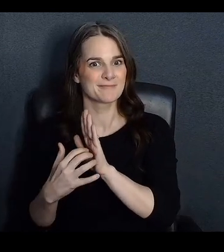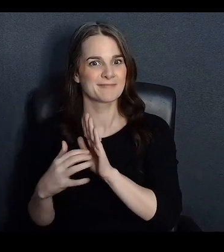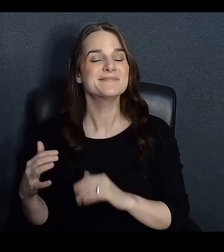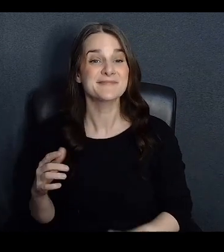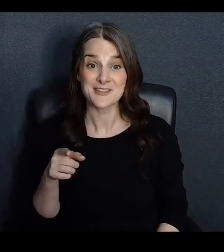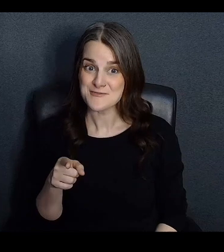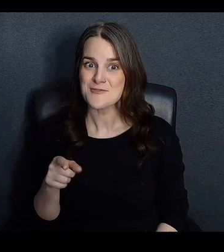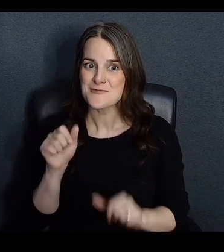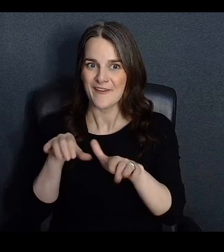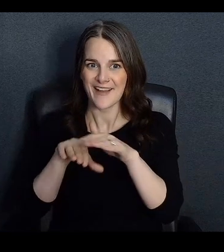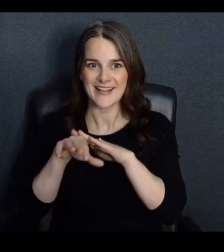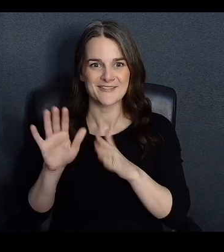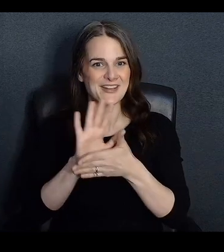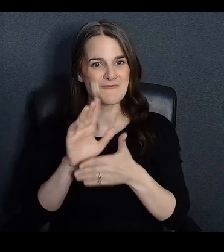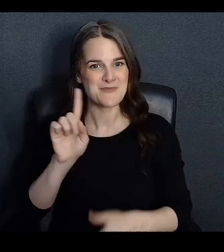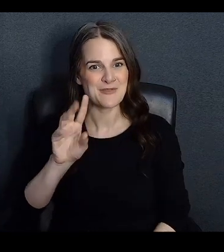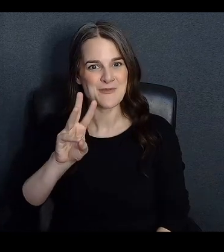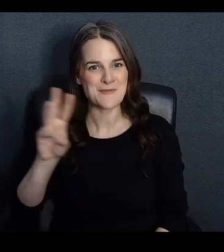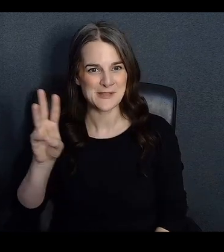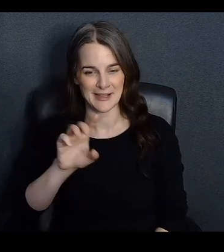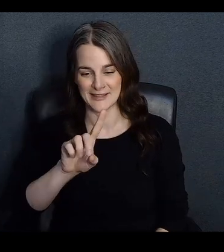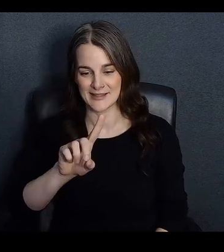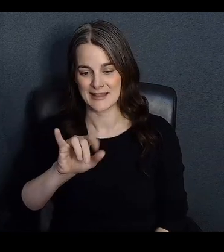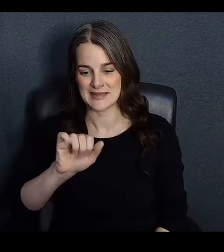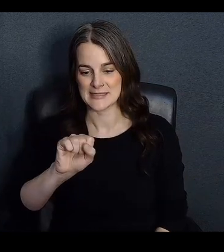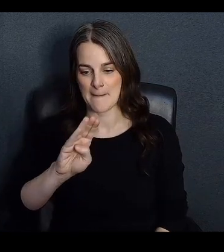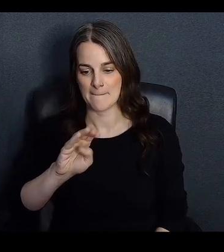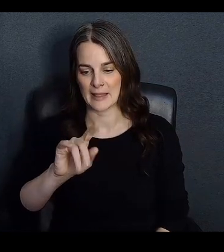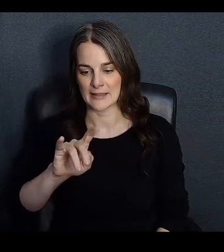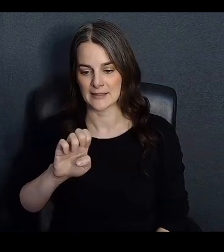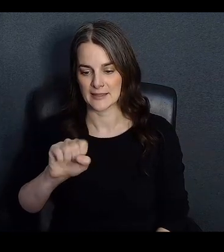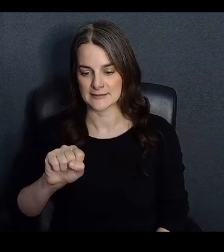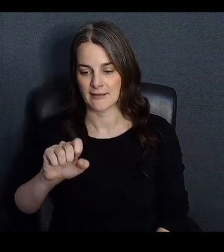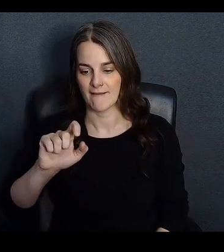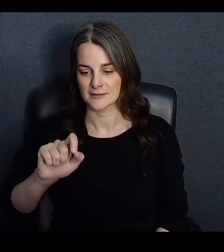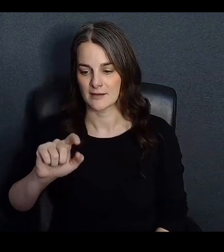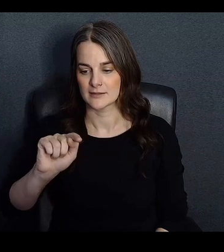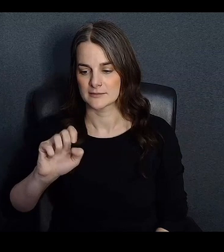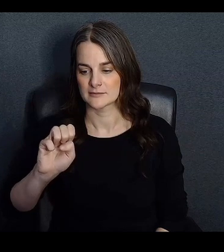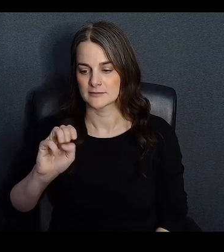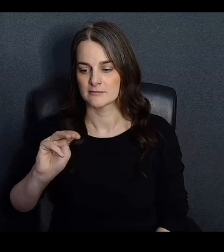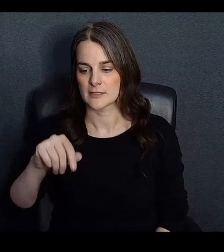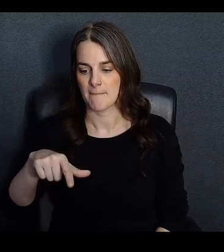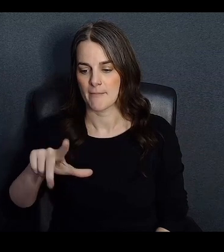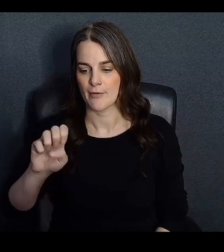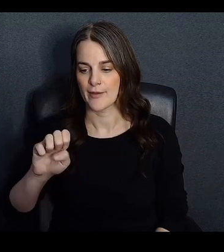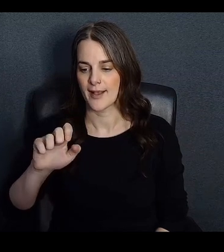So you'll be able to access that video on our website at disabilities.temple.edu. And I will put that link in the chat for everyone as well.